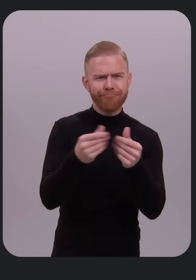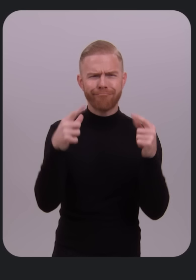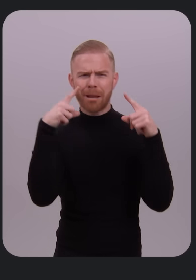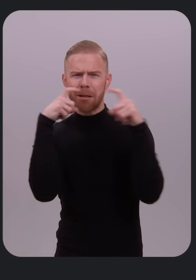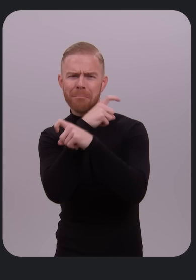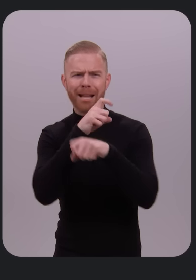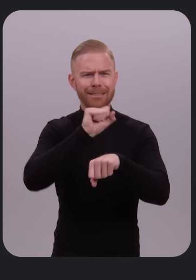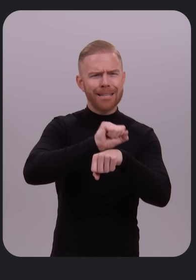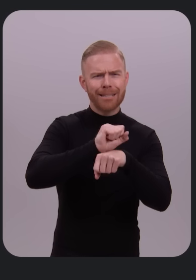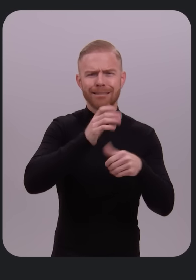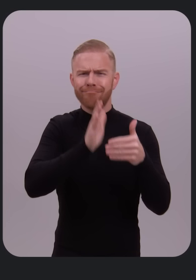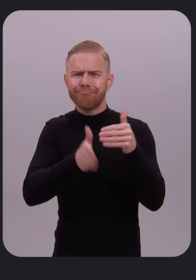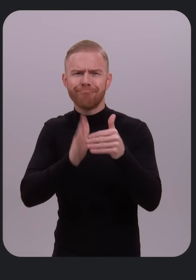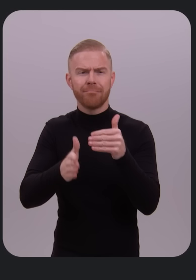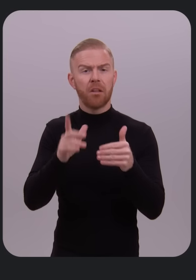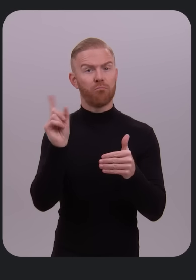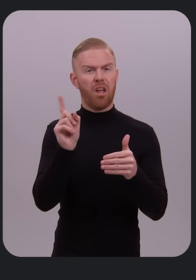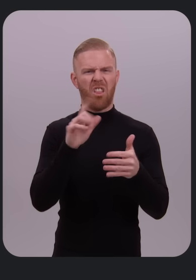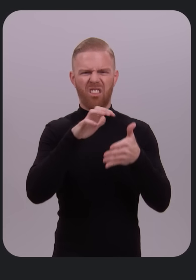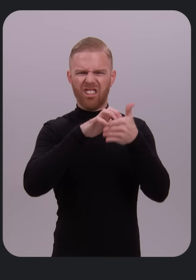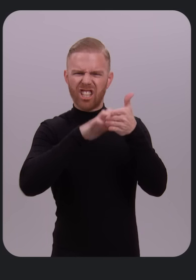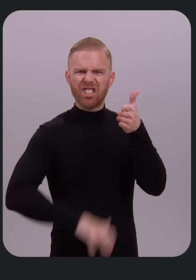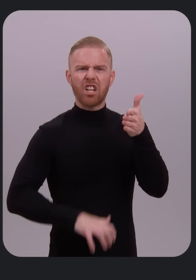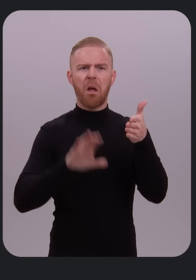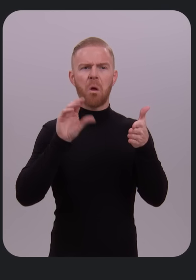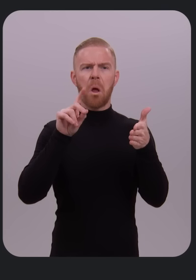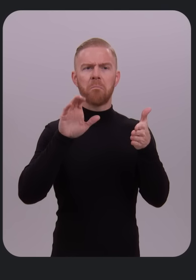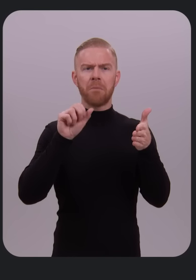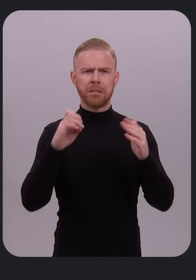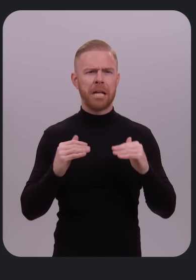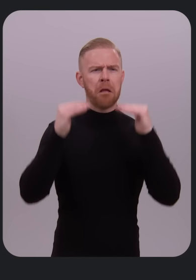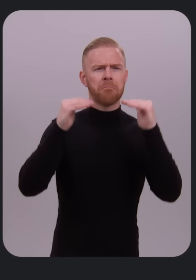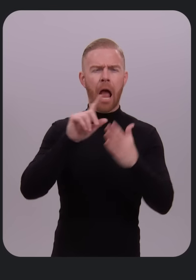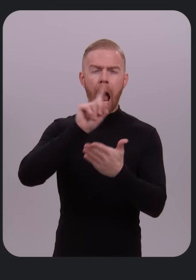used to take hours, like updating an older version of Node.js.